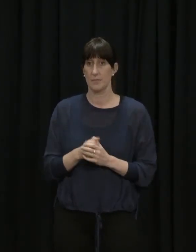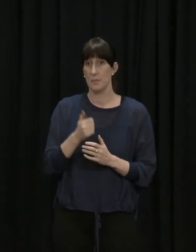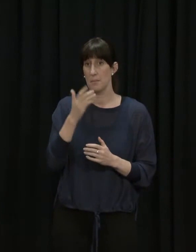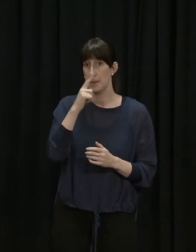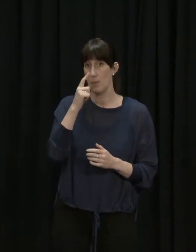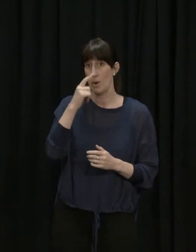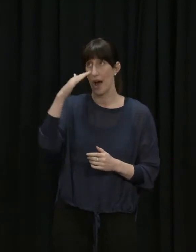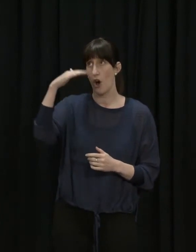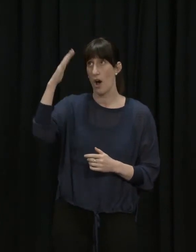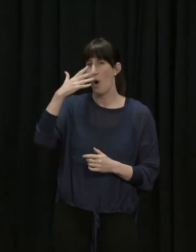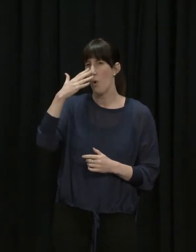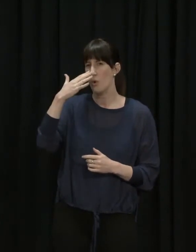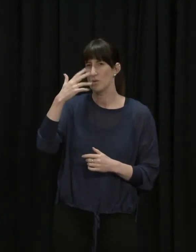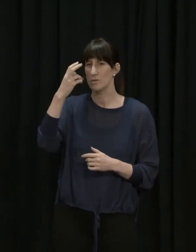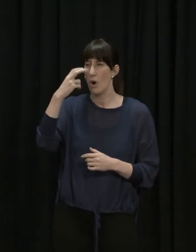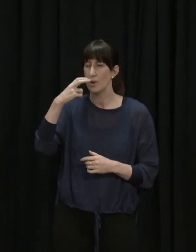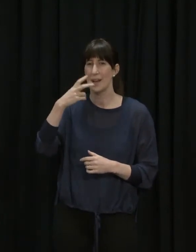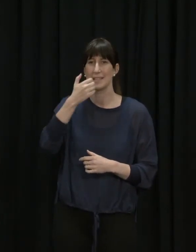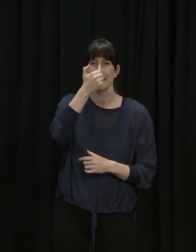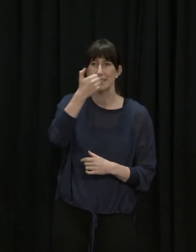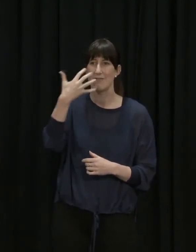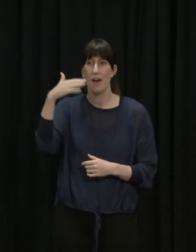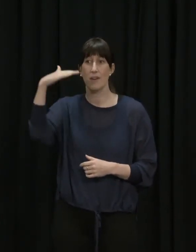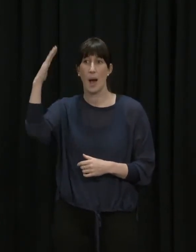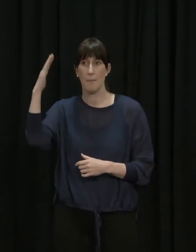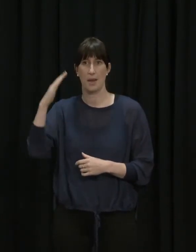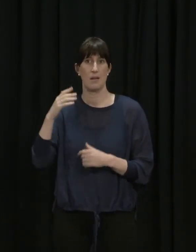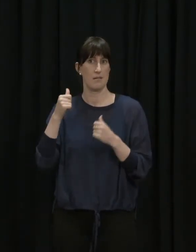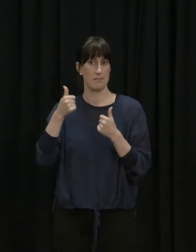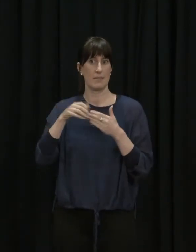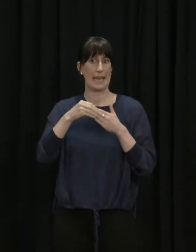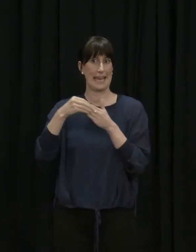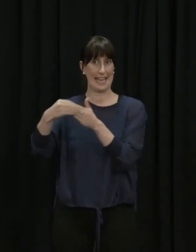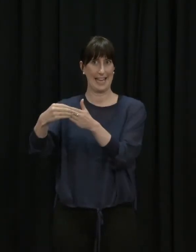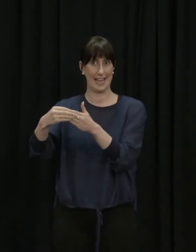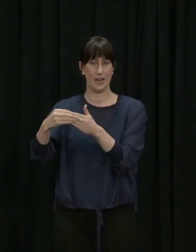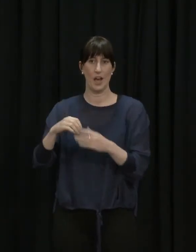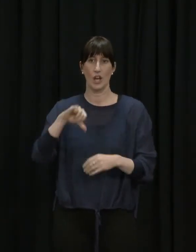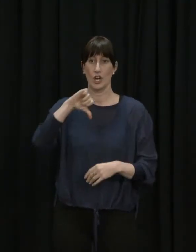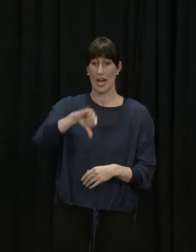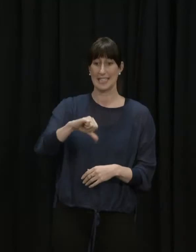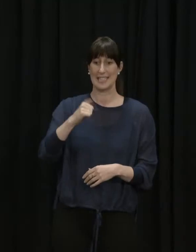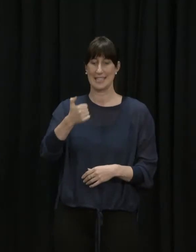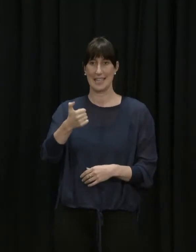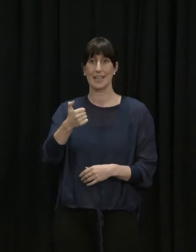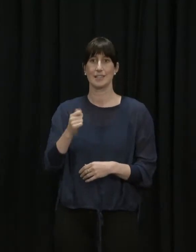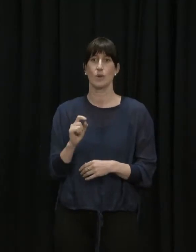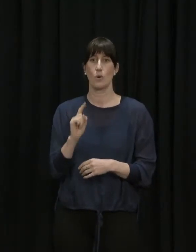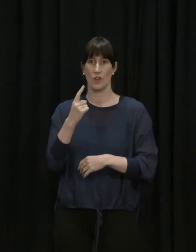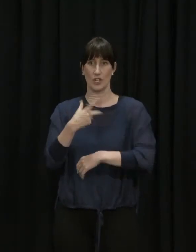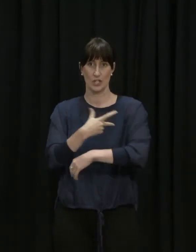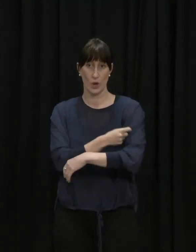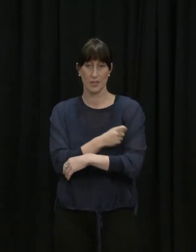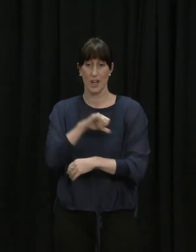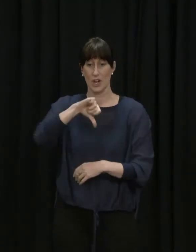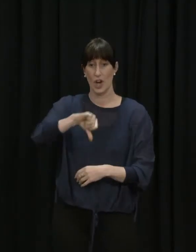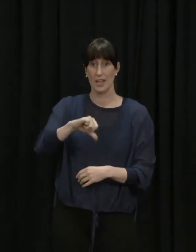doses delivered overall so far. Those aged over 65 leading the